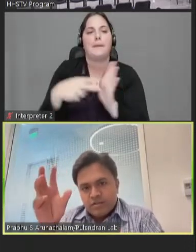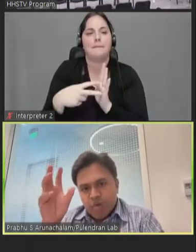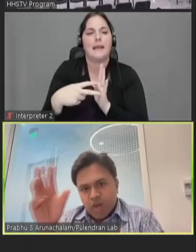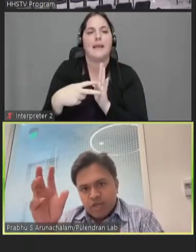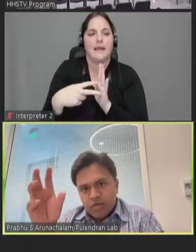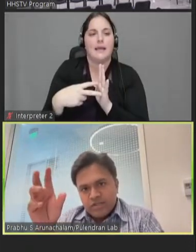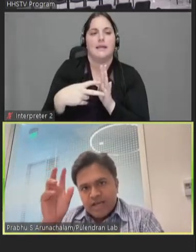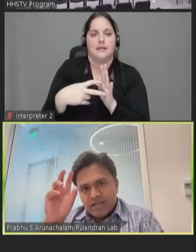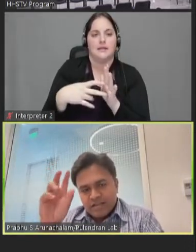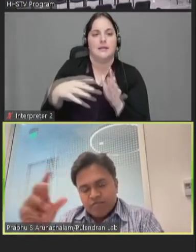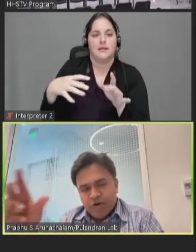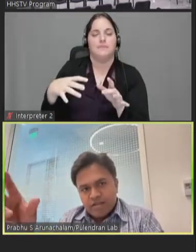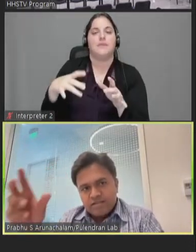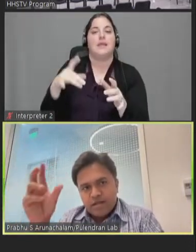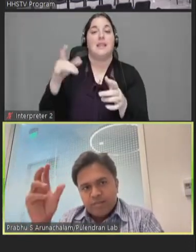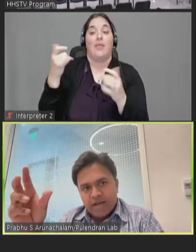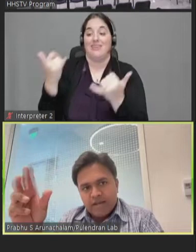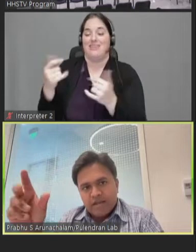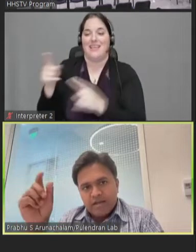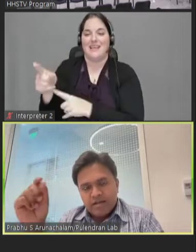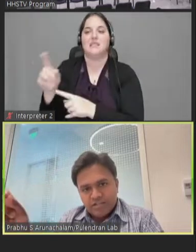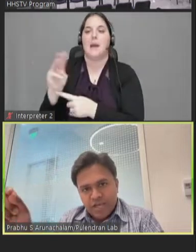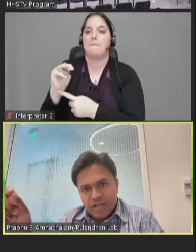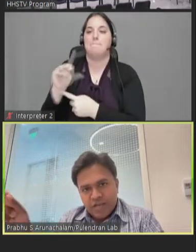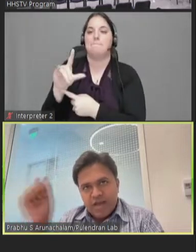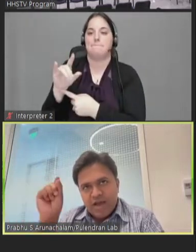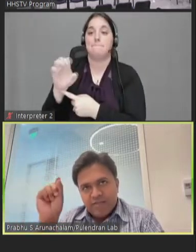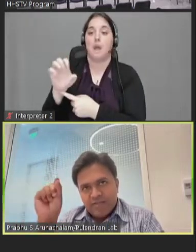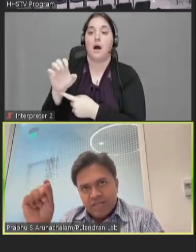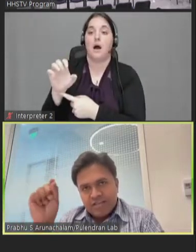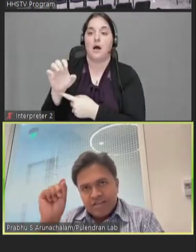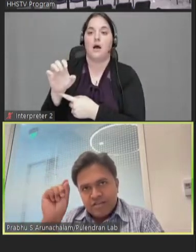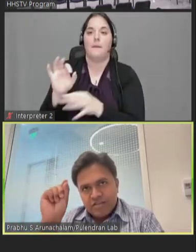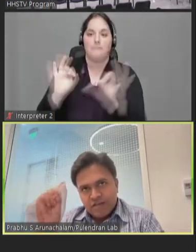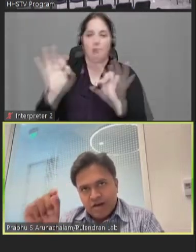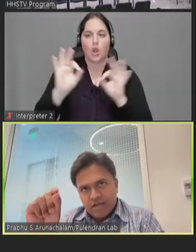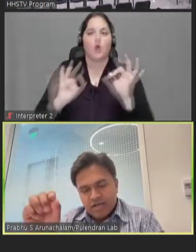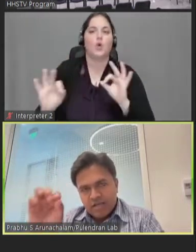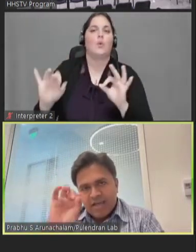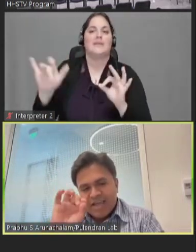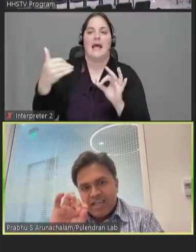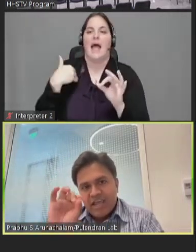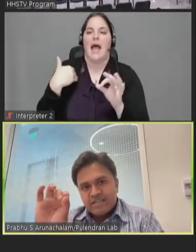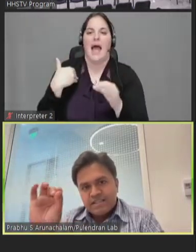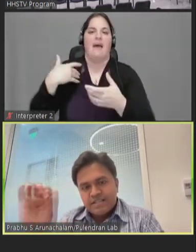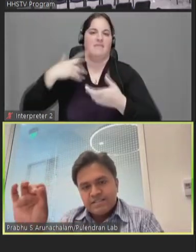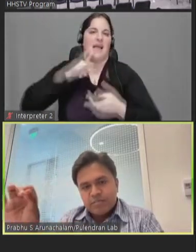are molecules that the virus or bacteria contain, and that can target innate sensing